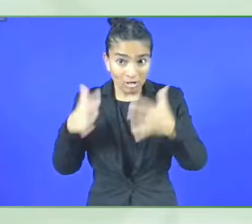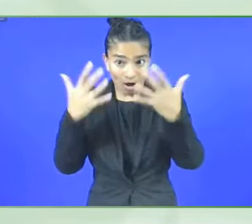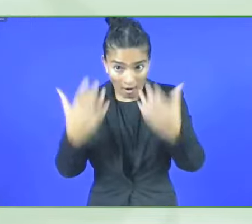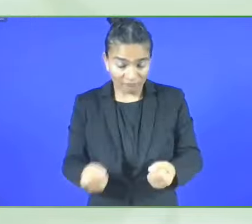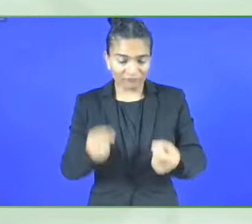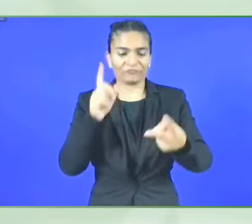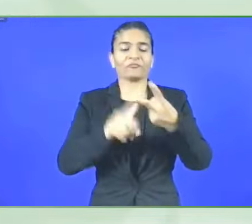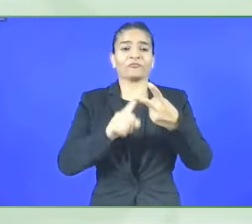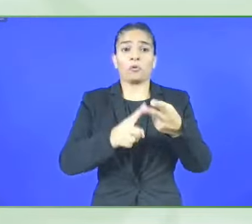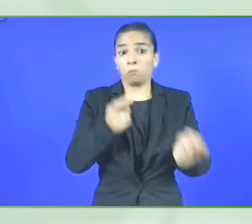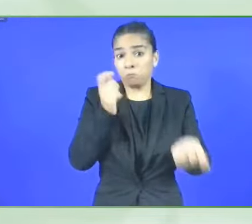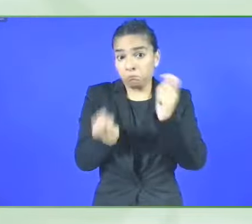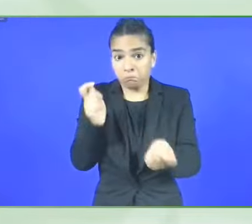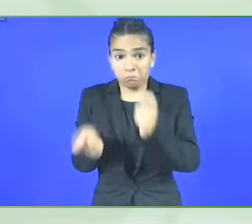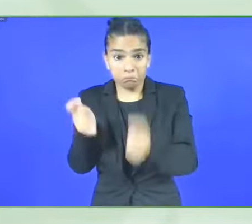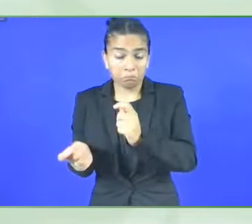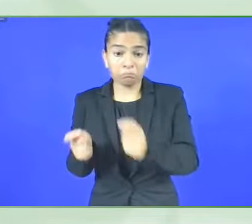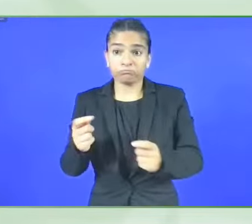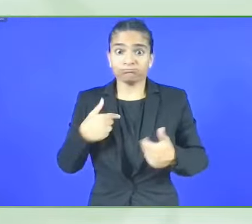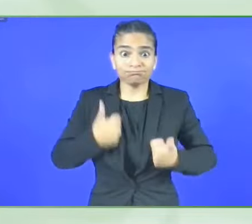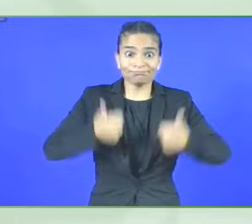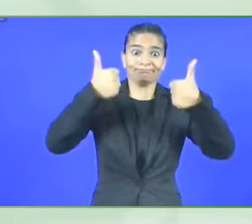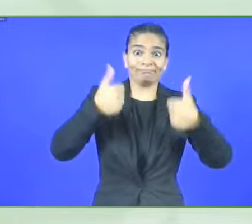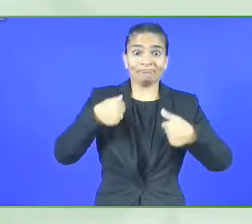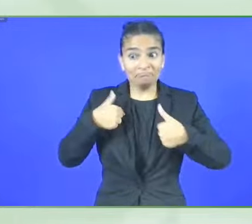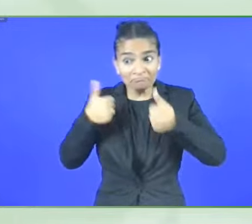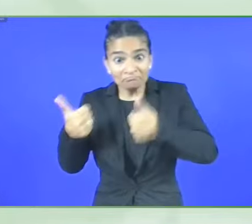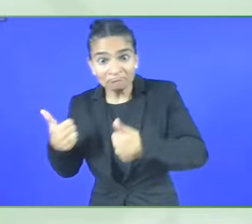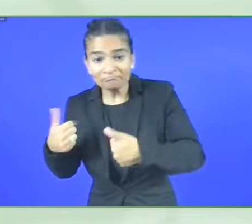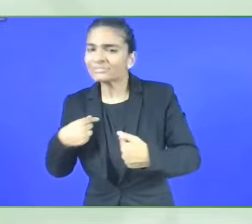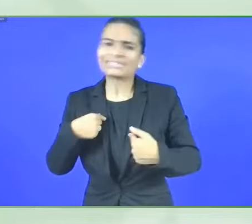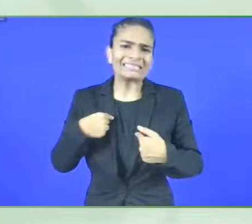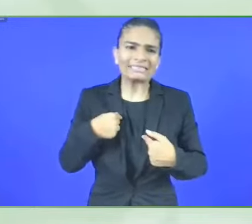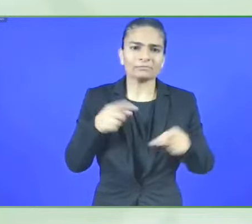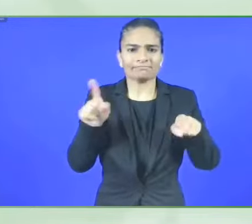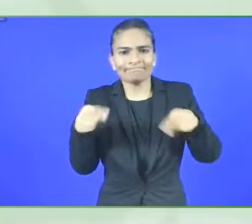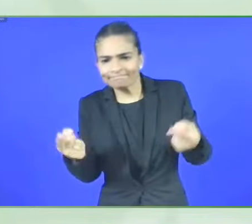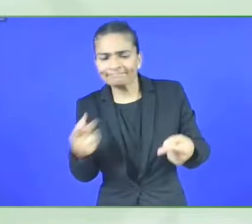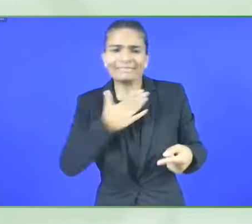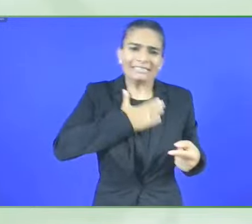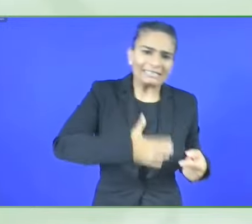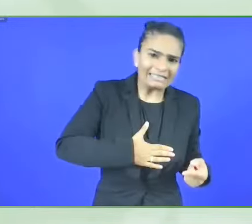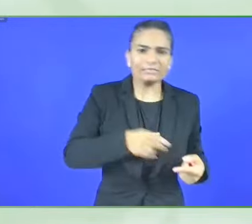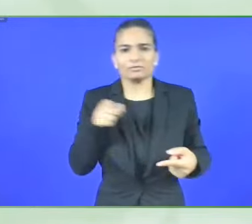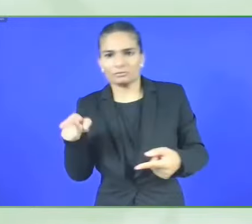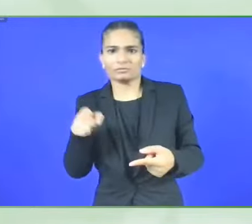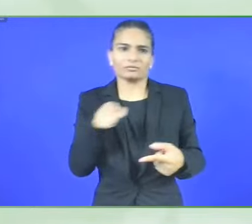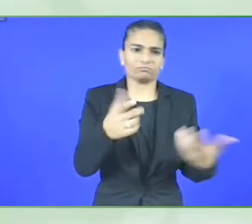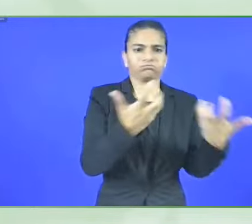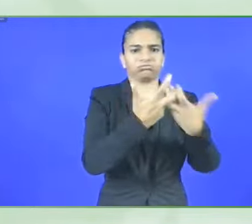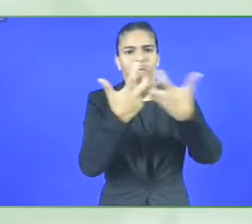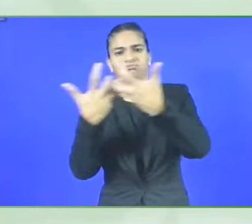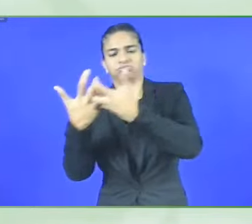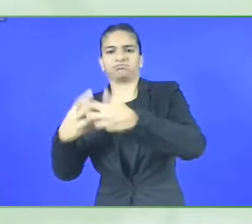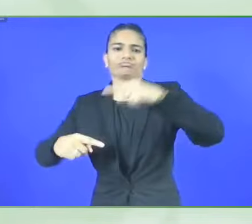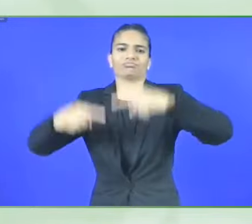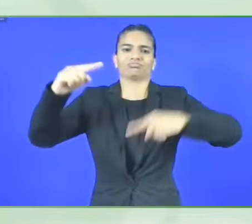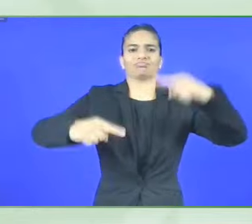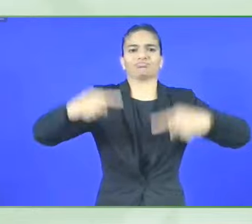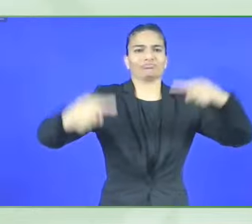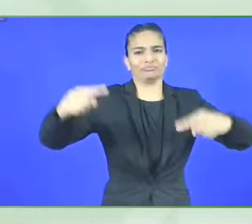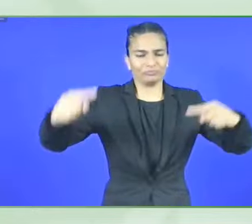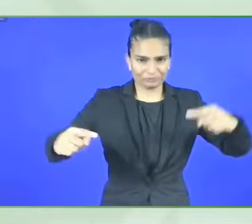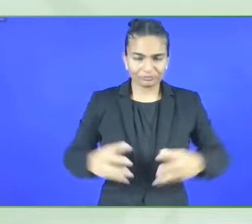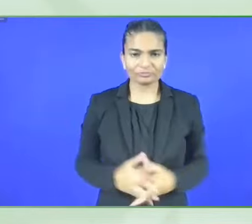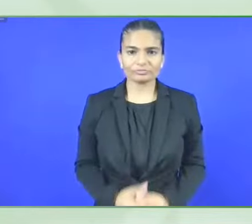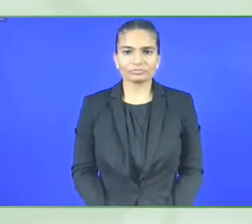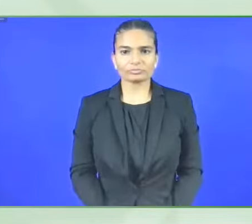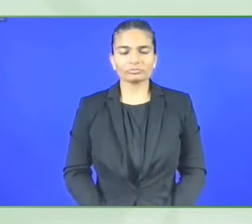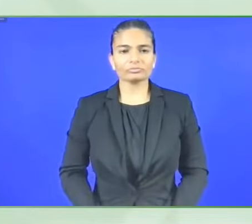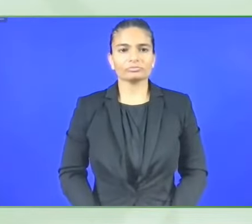So, in the context or basic understanding of Universal Design, there is not 'them' and